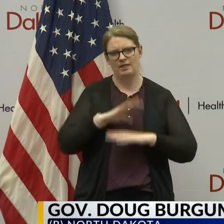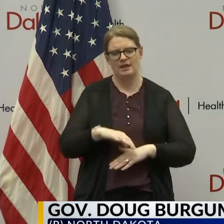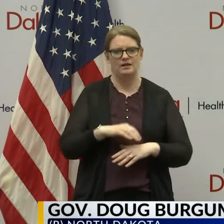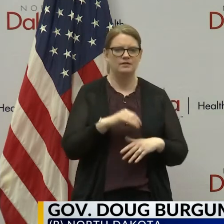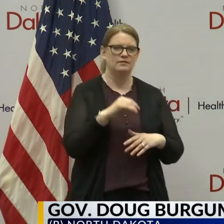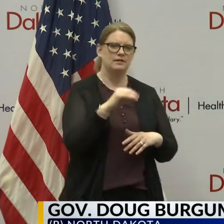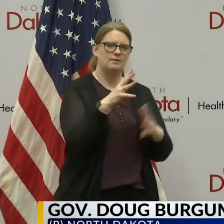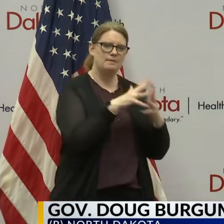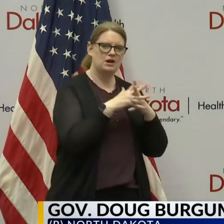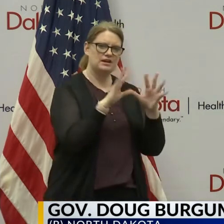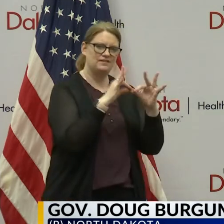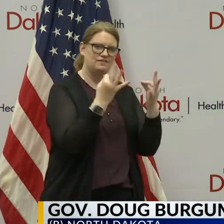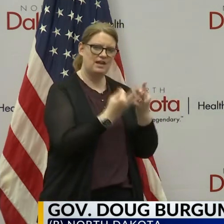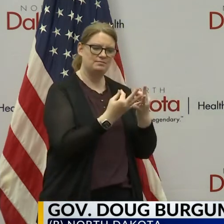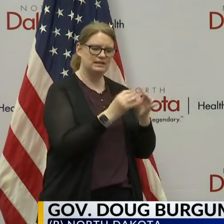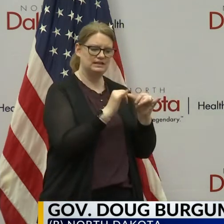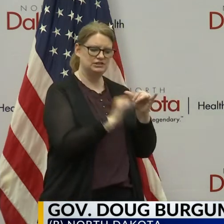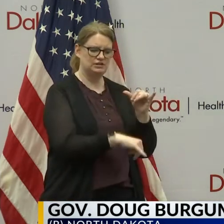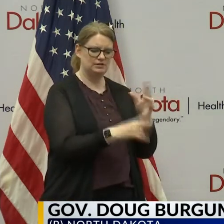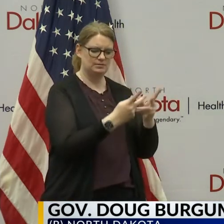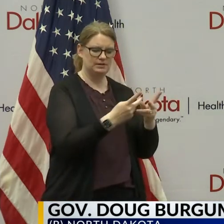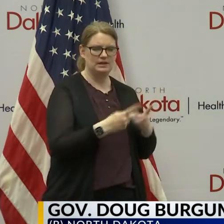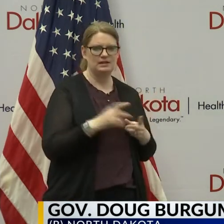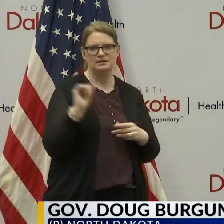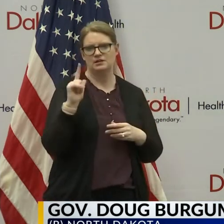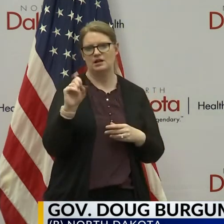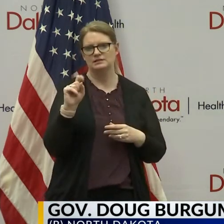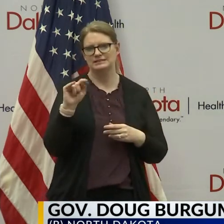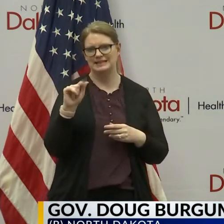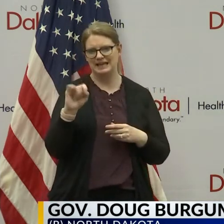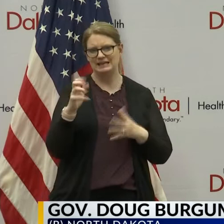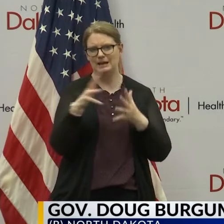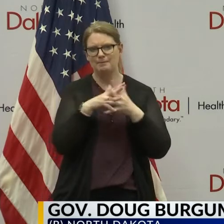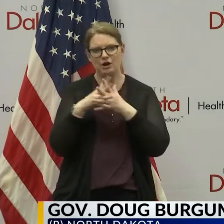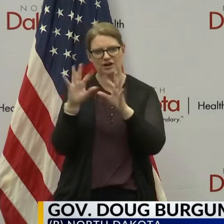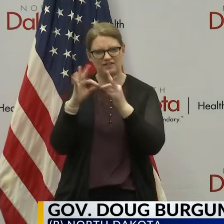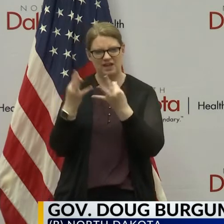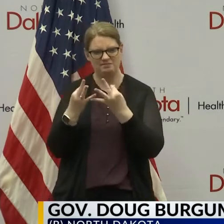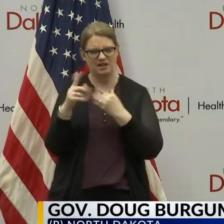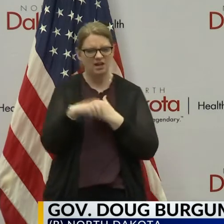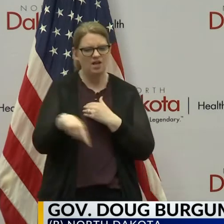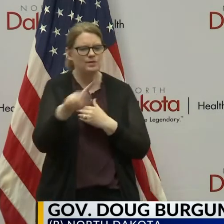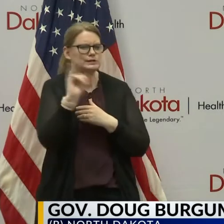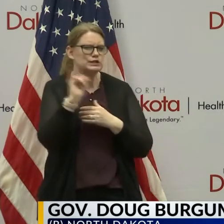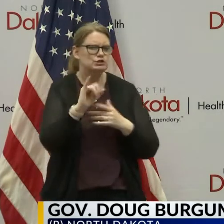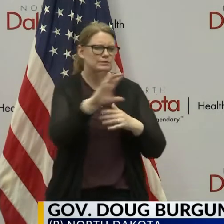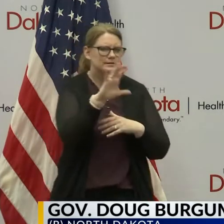OTHERS AS THEY RETURNED THEIR PREMIUM RELIEF FUND. AMERICAN FAMILY INSURANCE